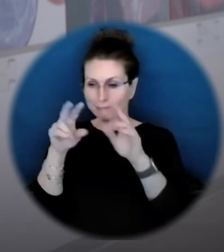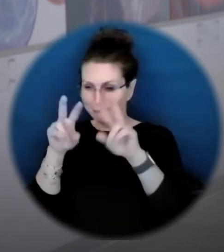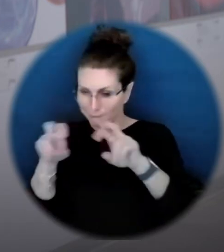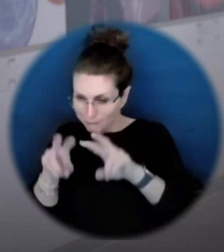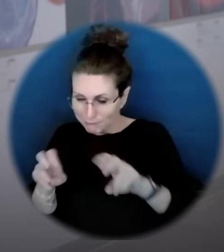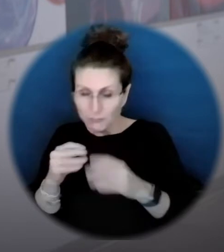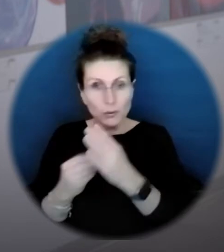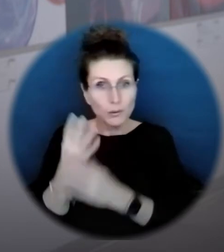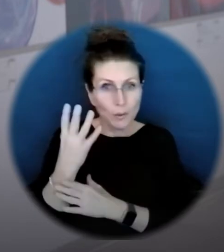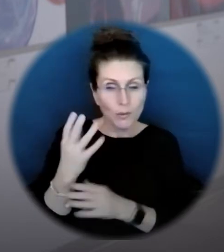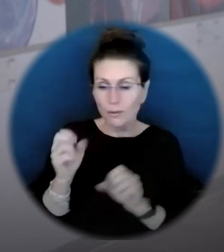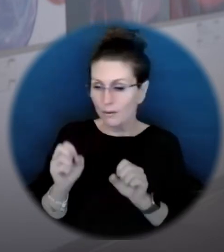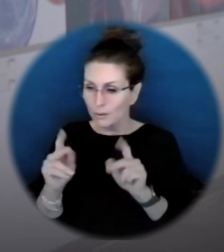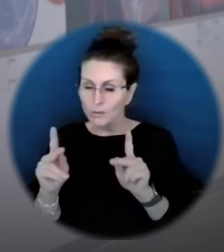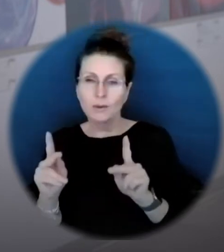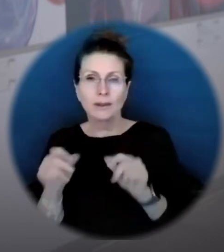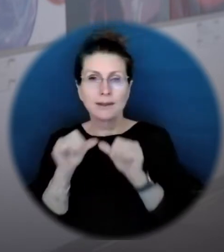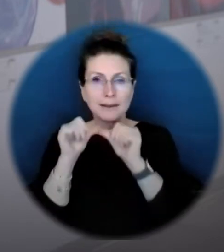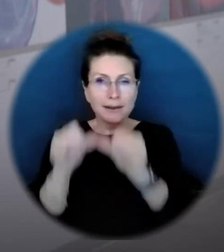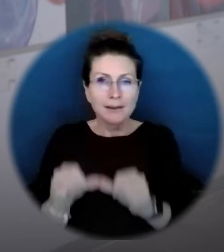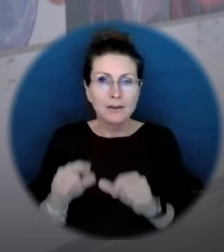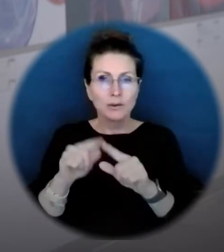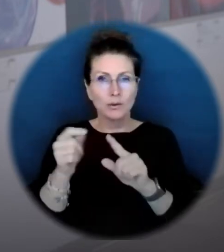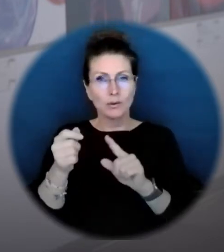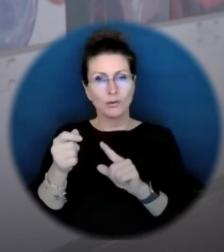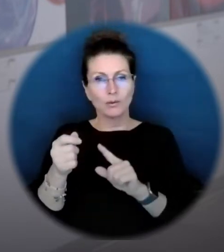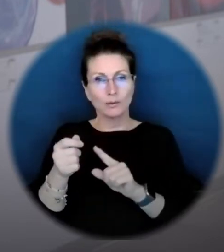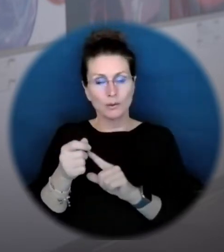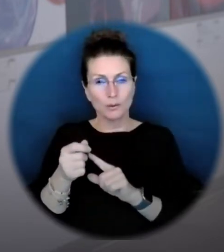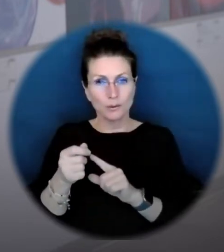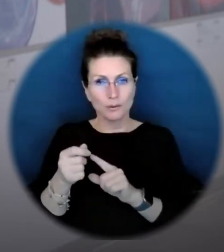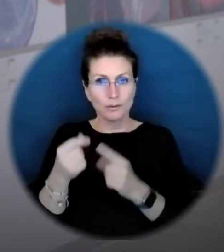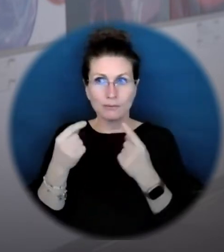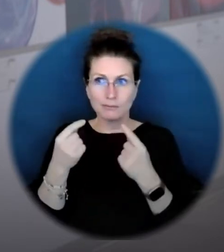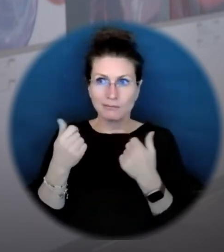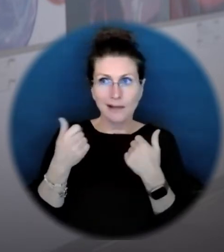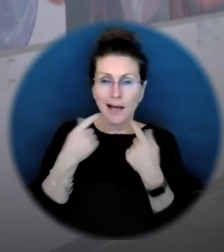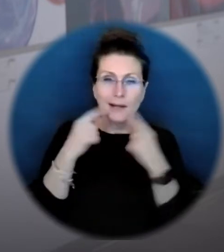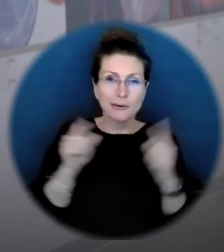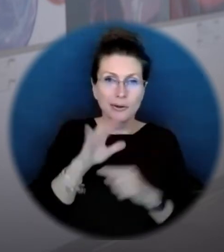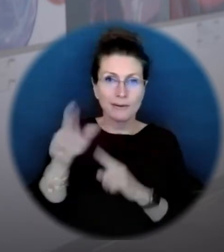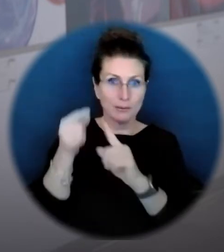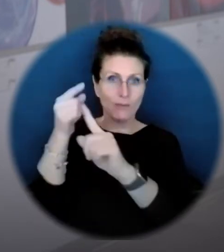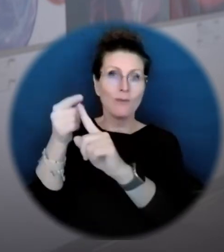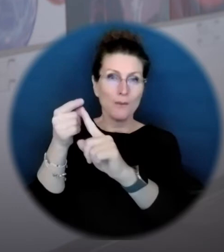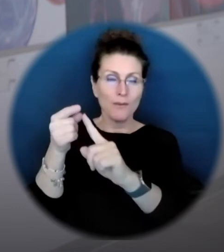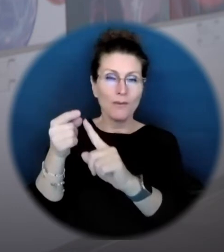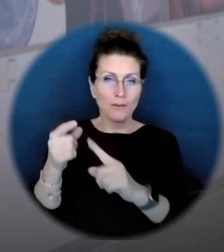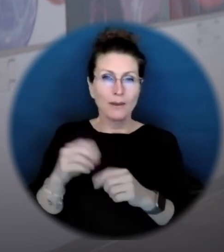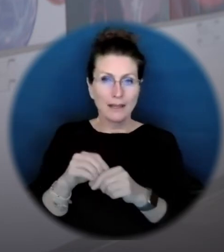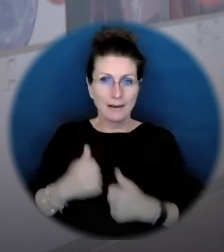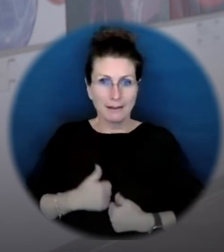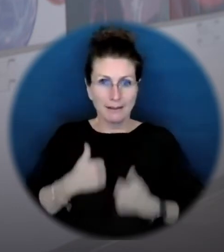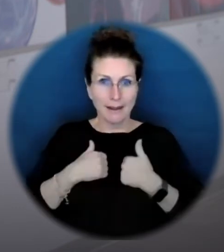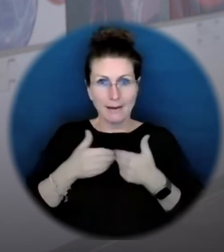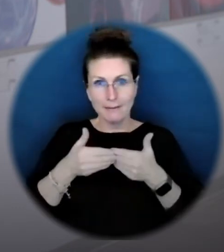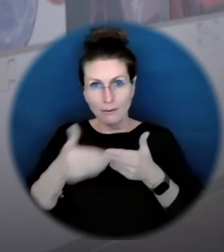opportunities and continually expand their unique path in a lifelong learning journey